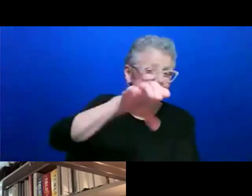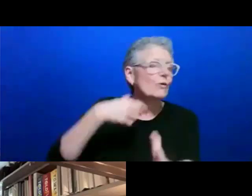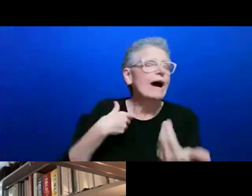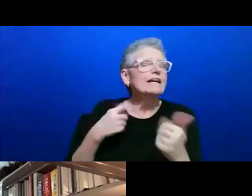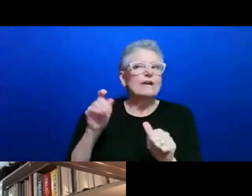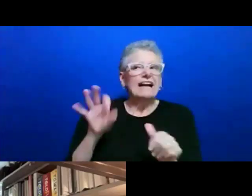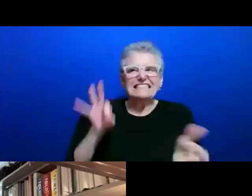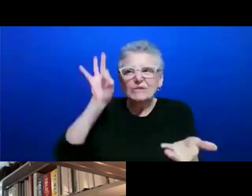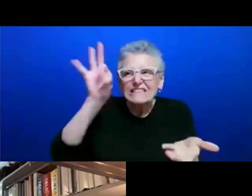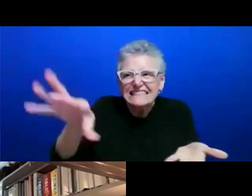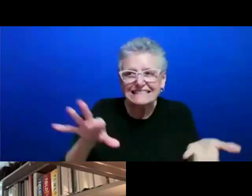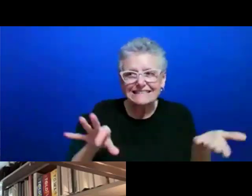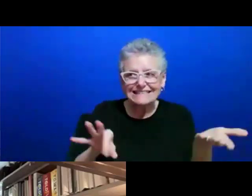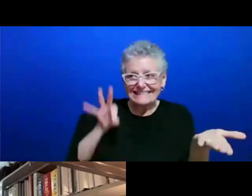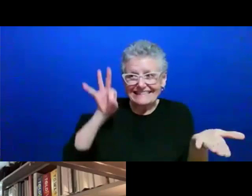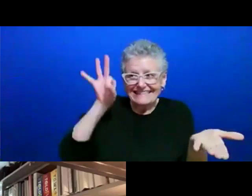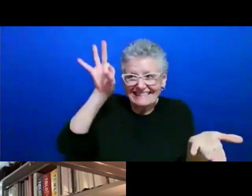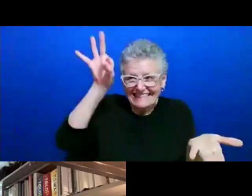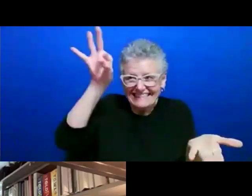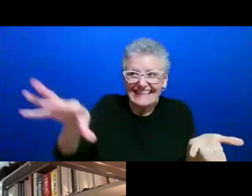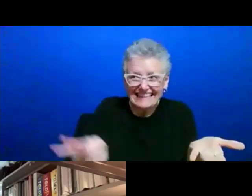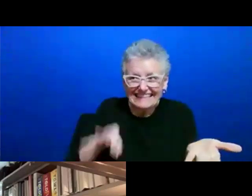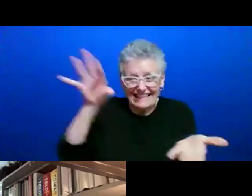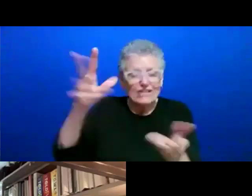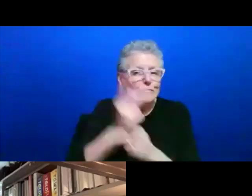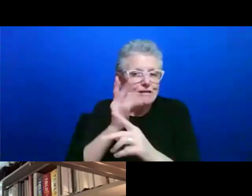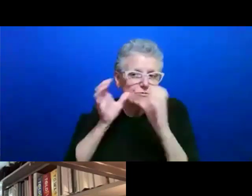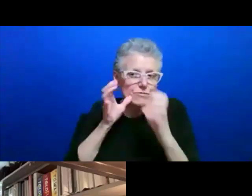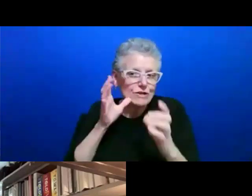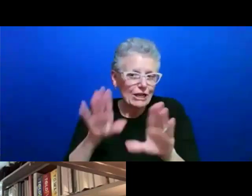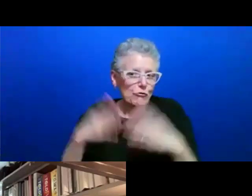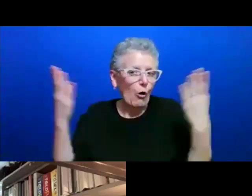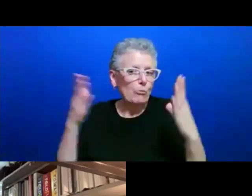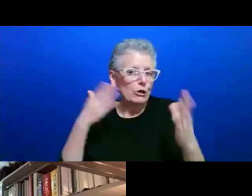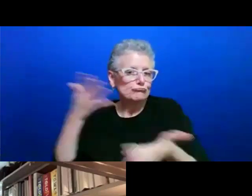at a time to help keep that communication going.